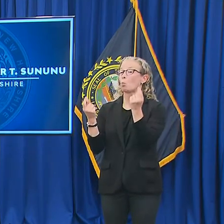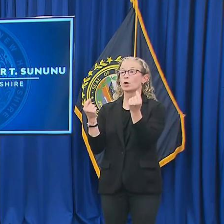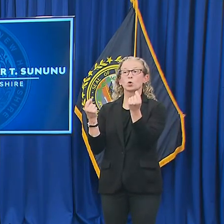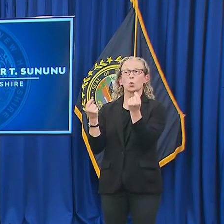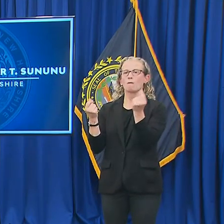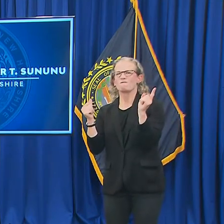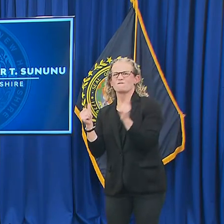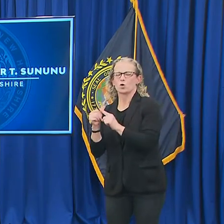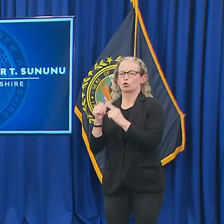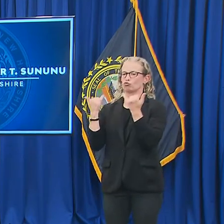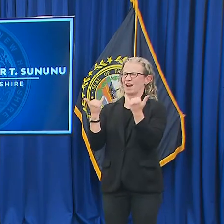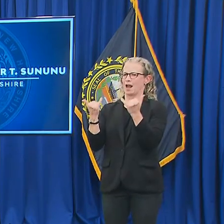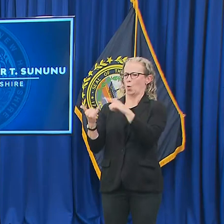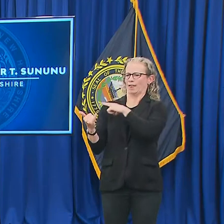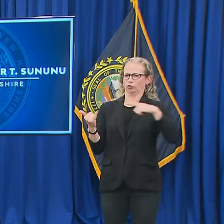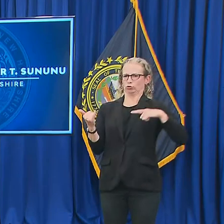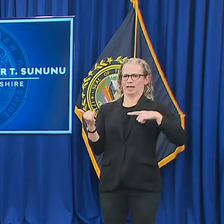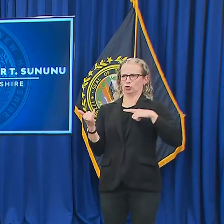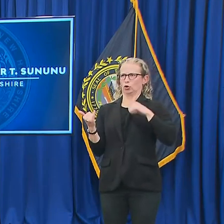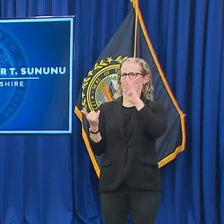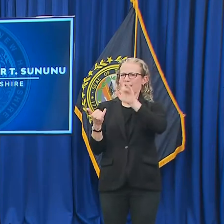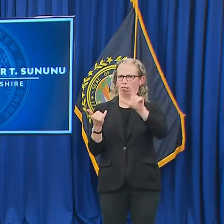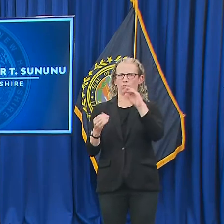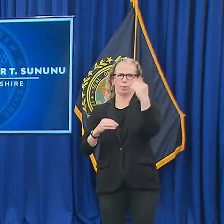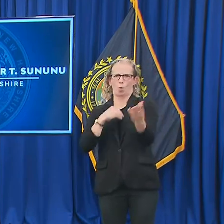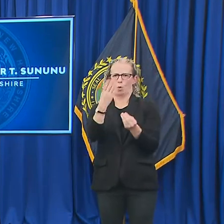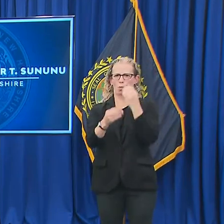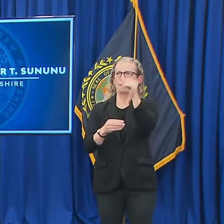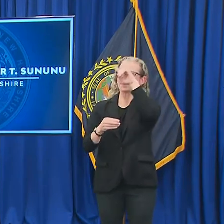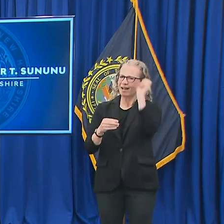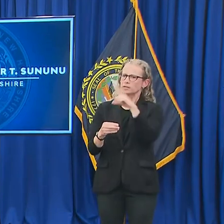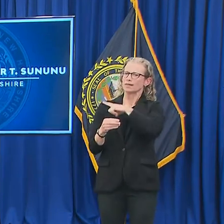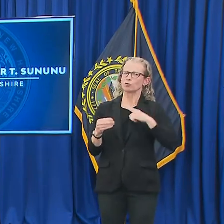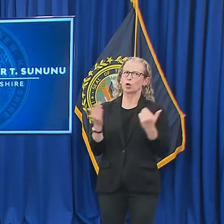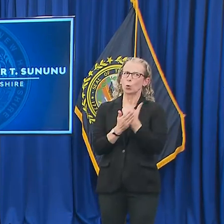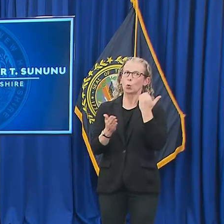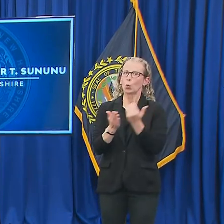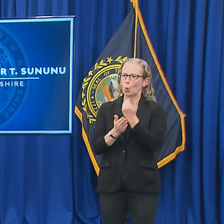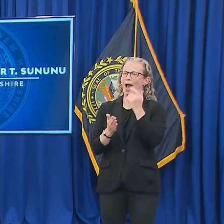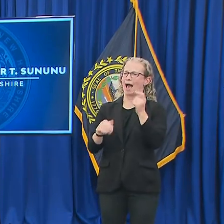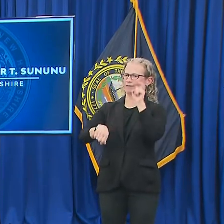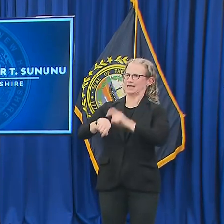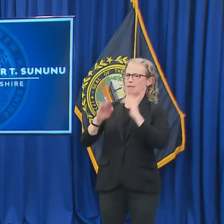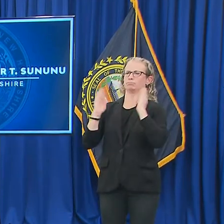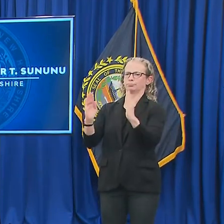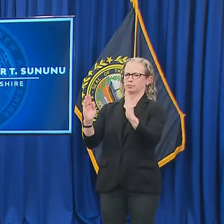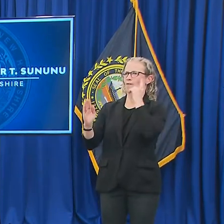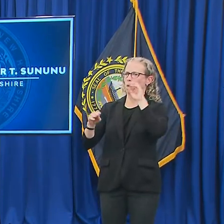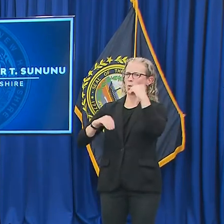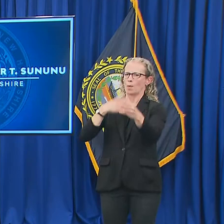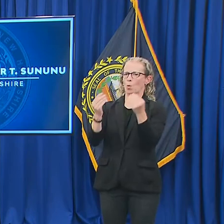asking me to be on the group. I think it'd be great. I think you know, someone like that with that kind of experience you know putting him on that group